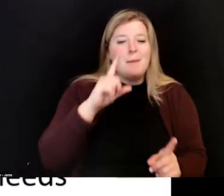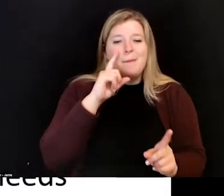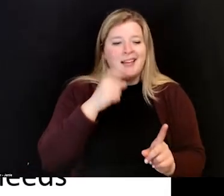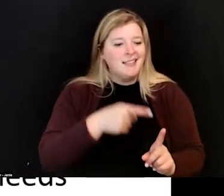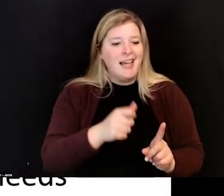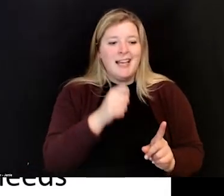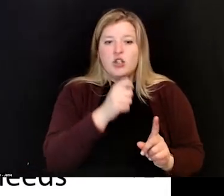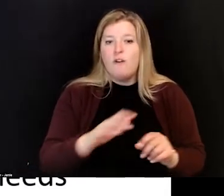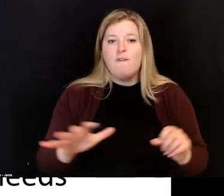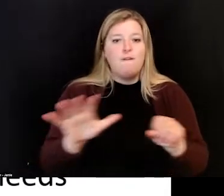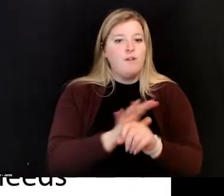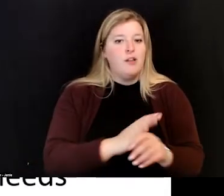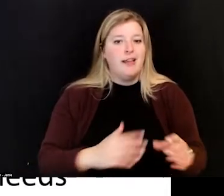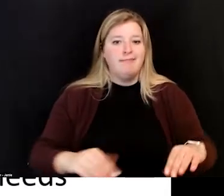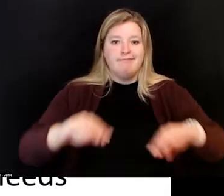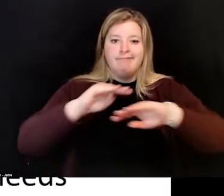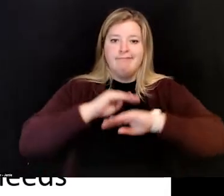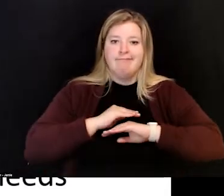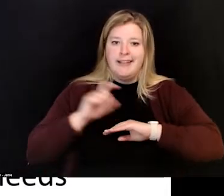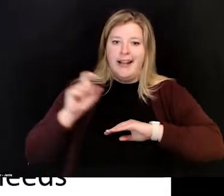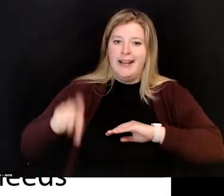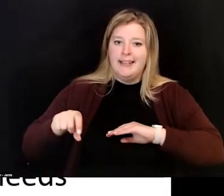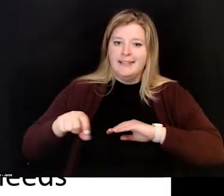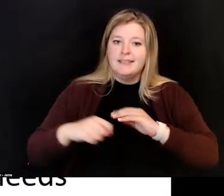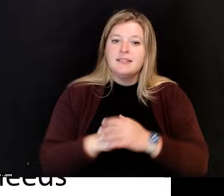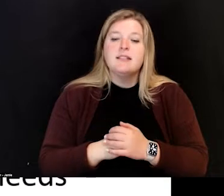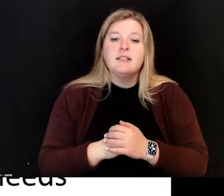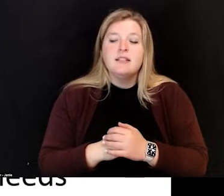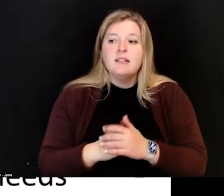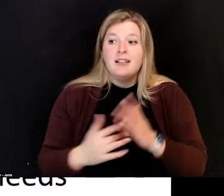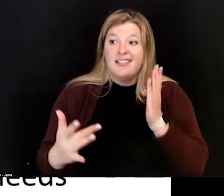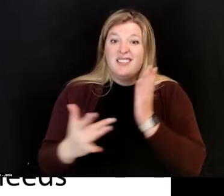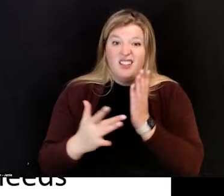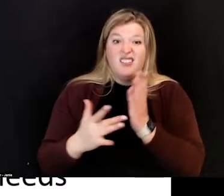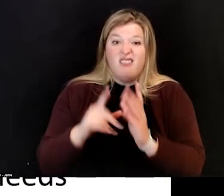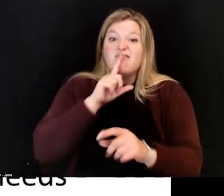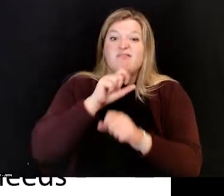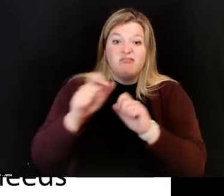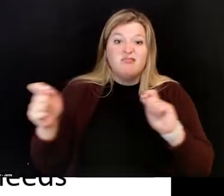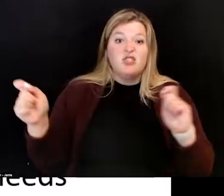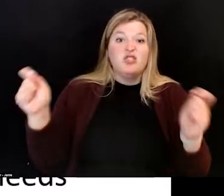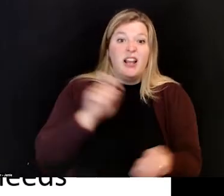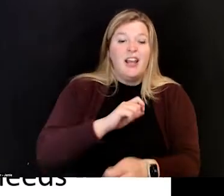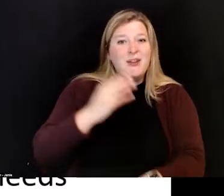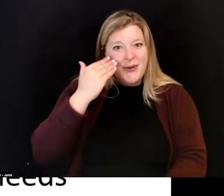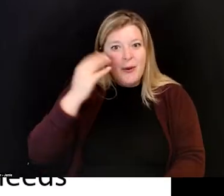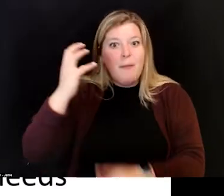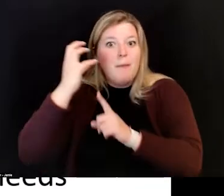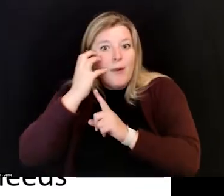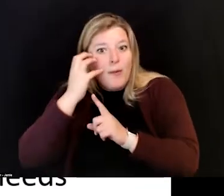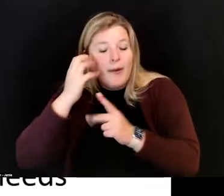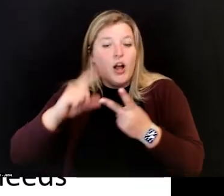the needs they were written to address. And so technology changes. Mobile, touch screens, augmented reality,